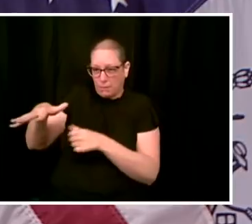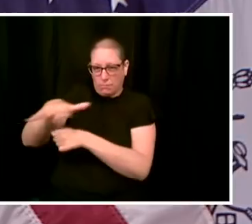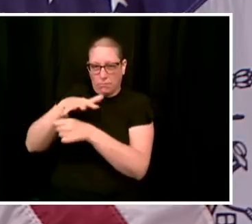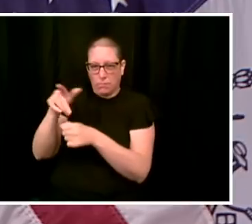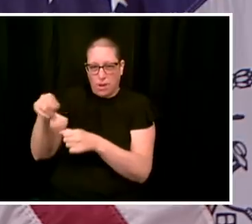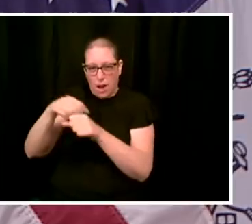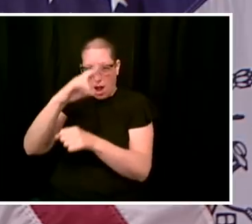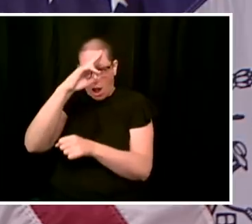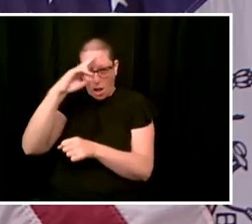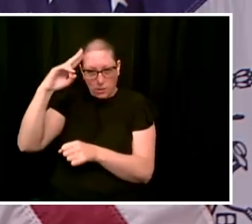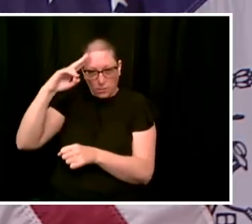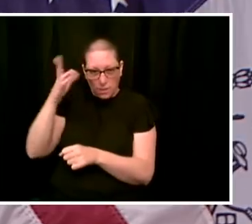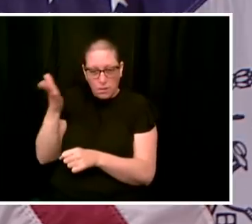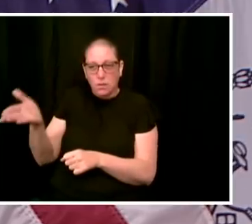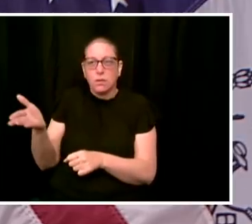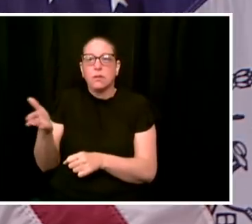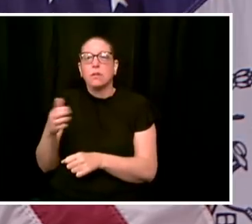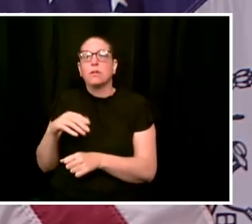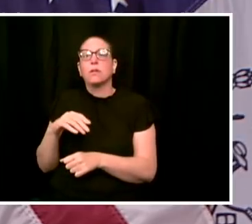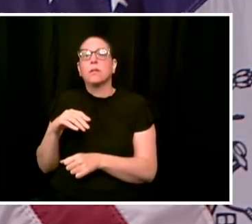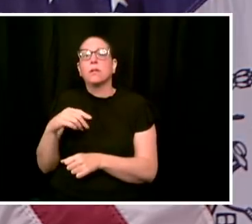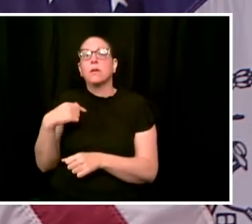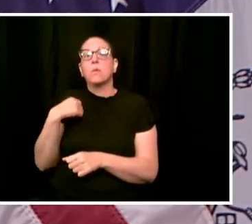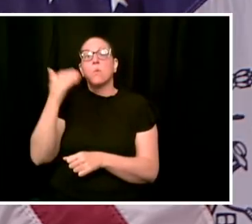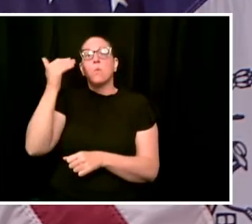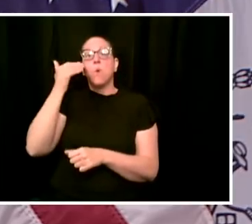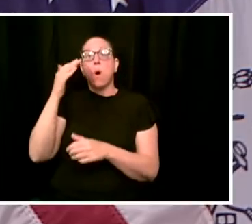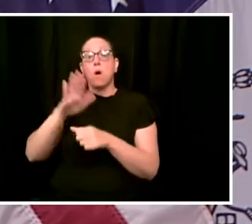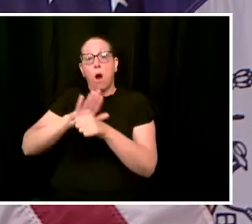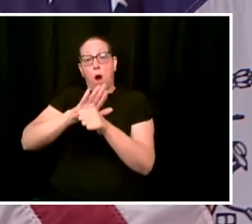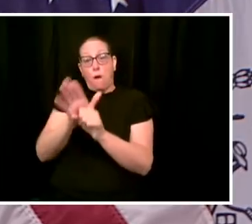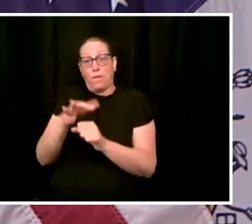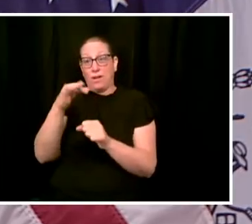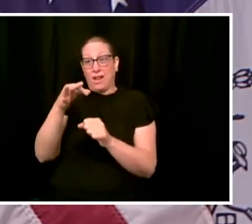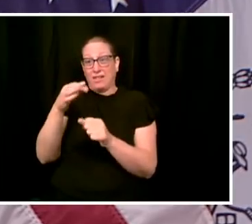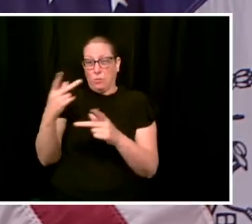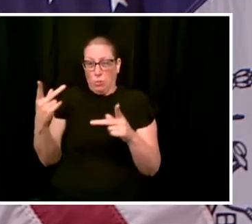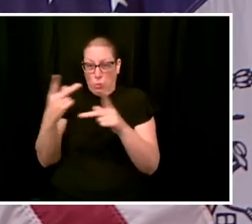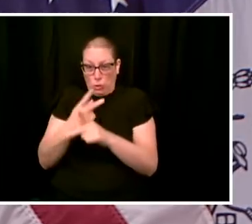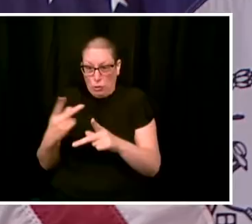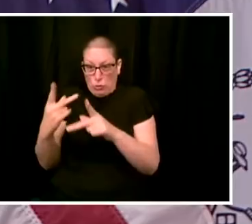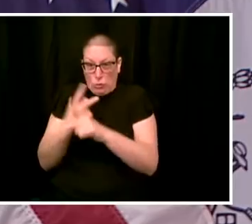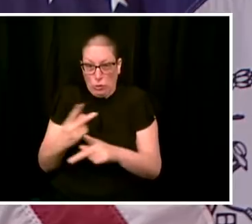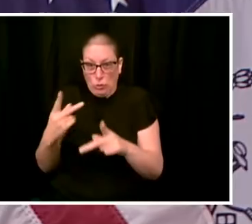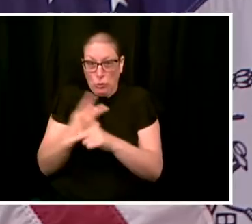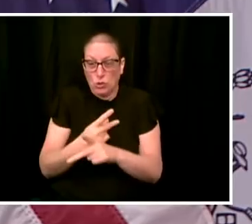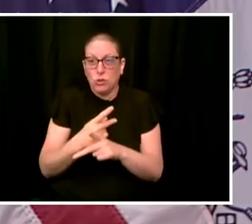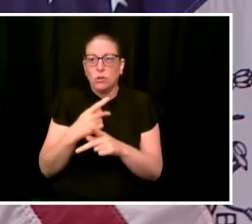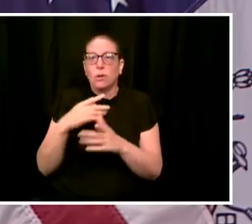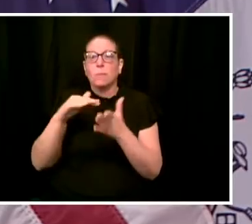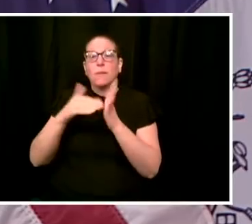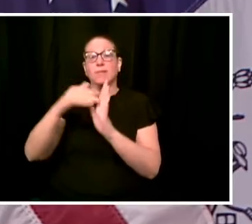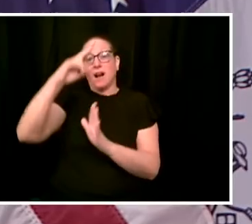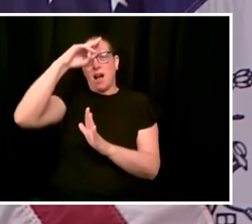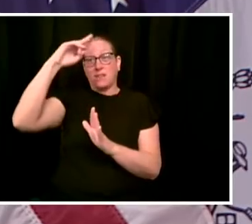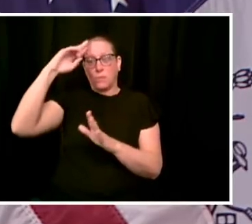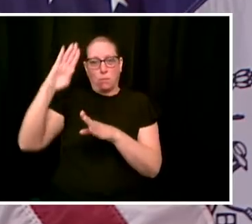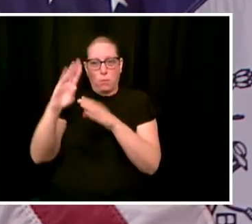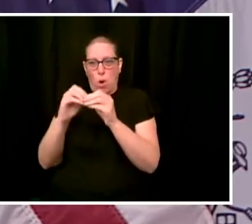W. WE KNOW THAT AS THE DISEASE ESCALATED, OUR HOSPITAL SYSTEM